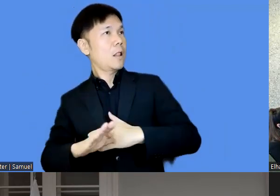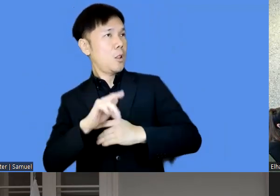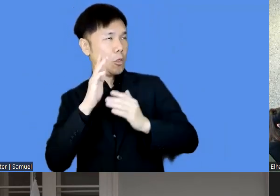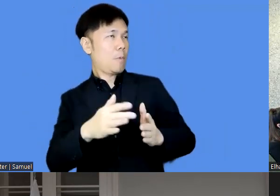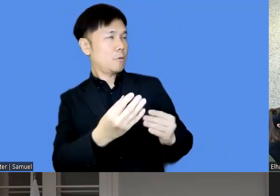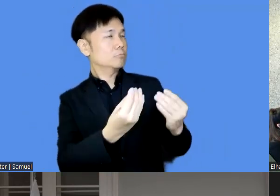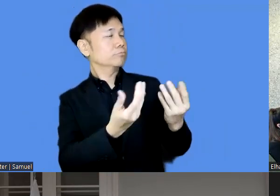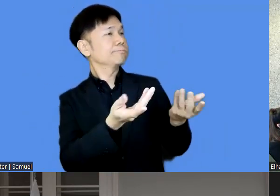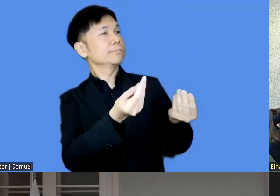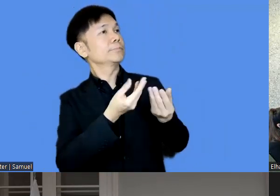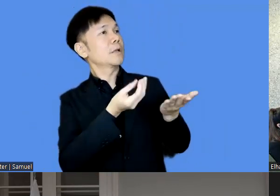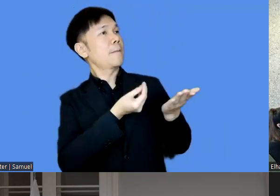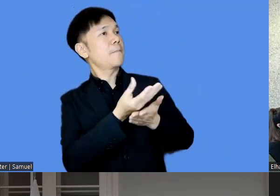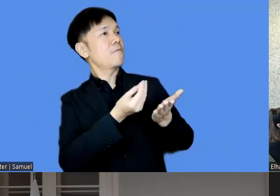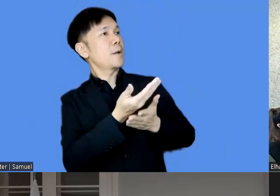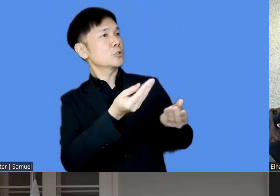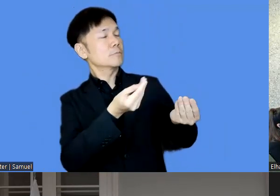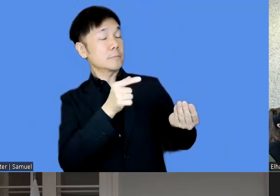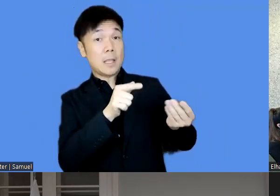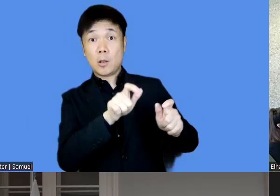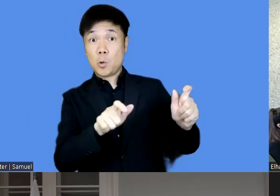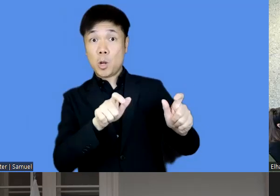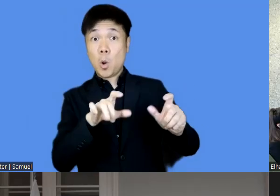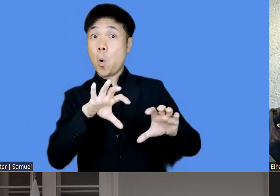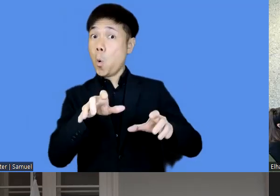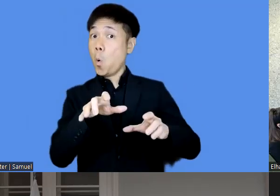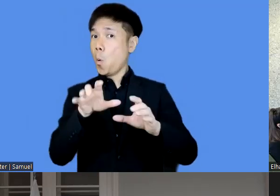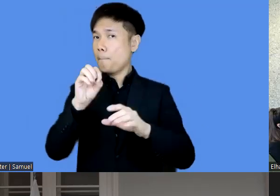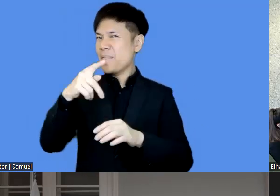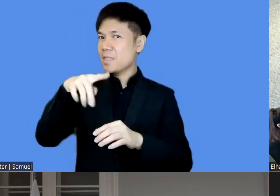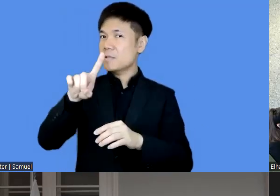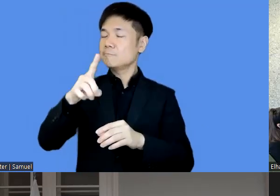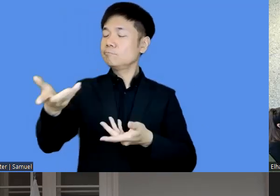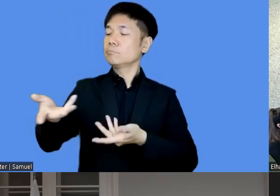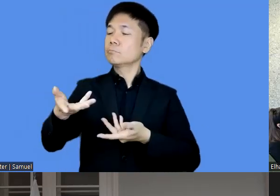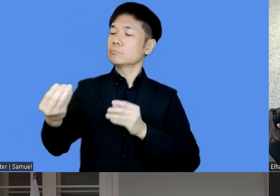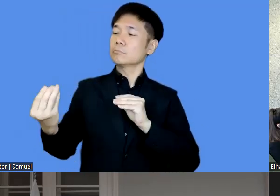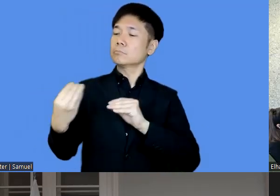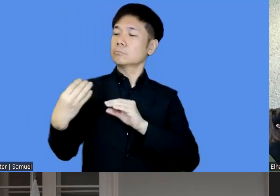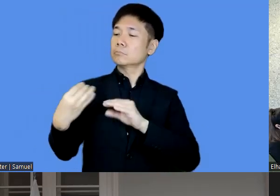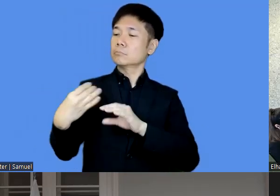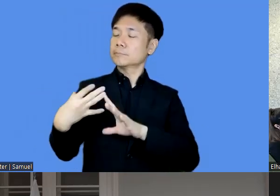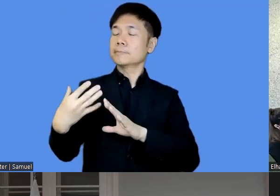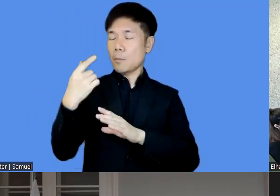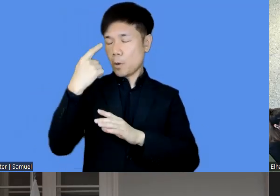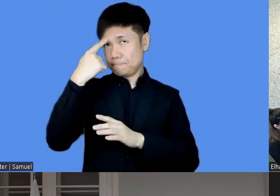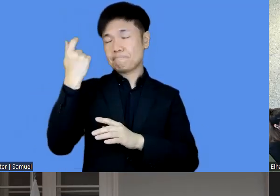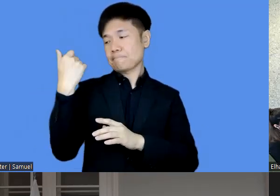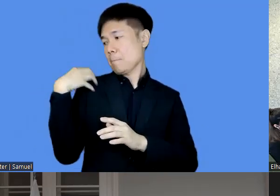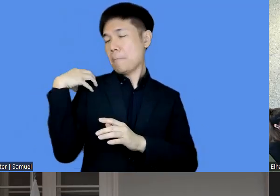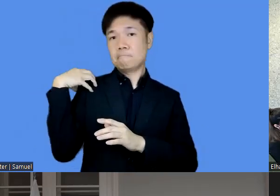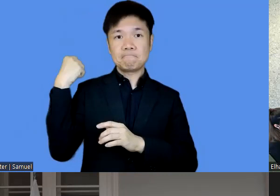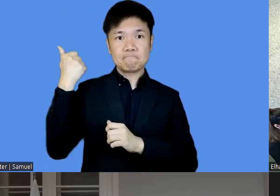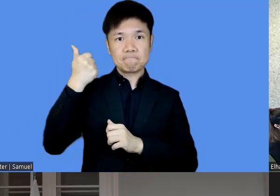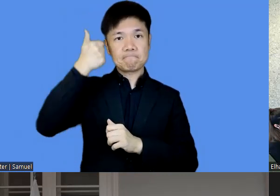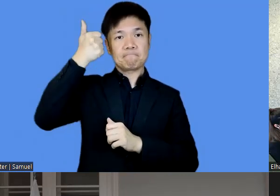The two need to speak more, having more regional consultations on a consistent basis.